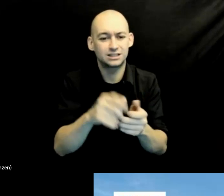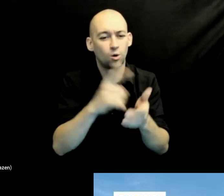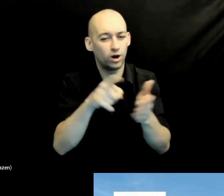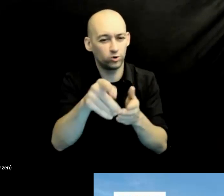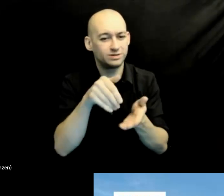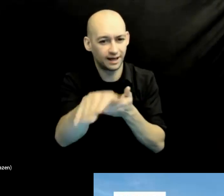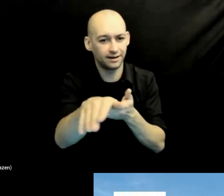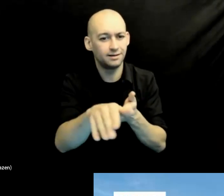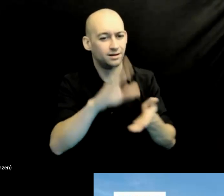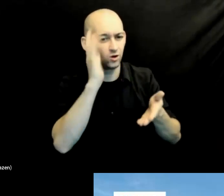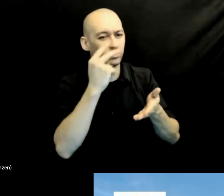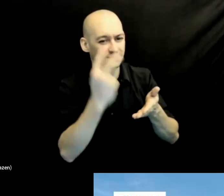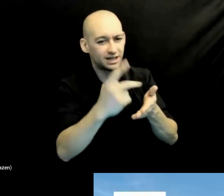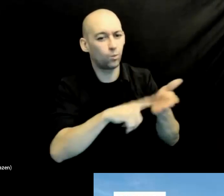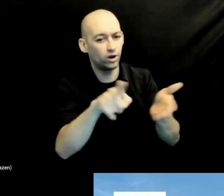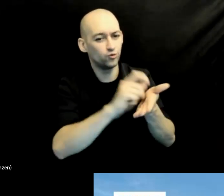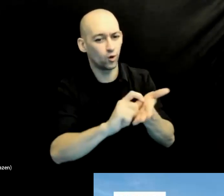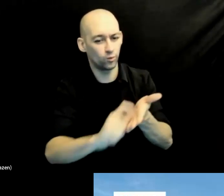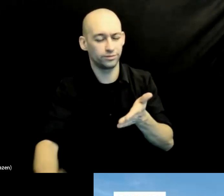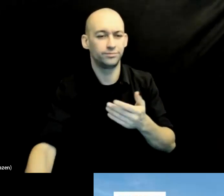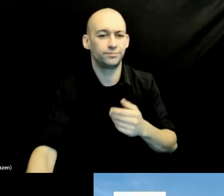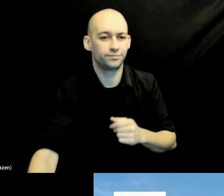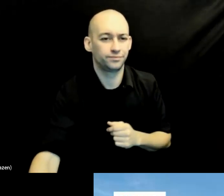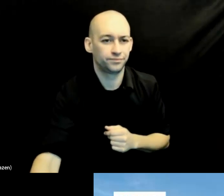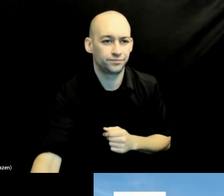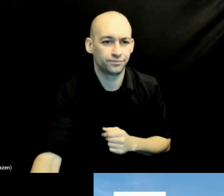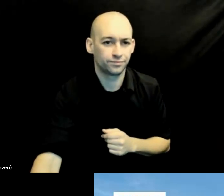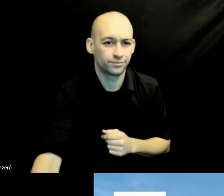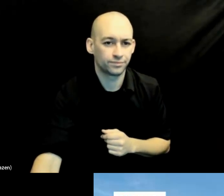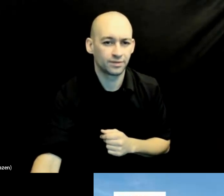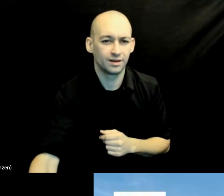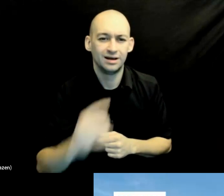on the screen as well as an email will be received that says, thank you for your comment obviously,